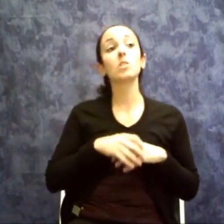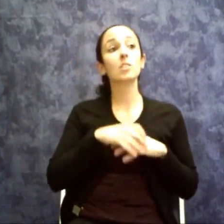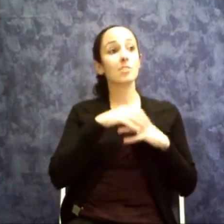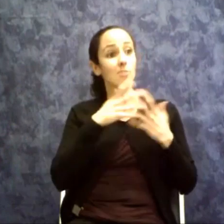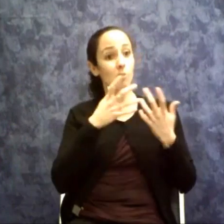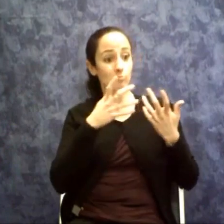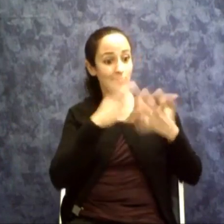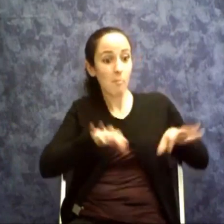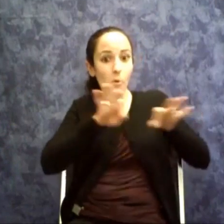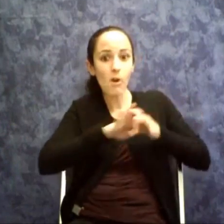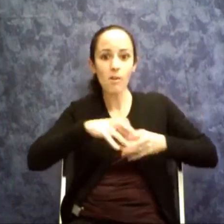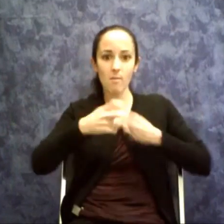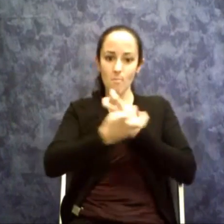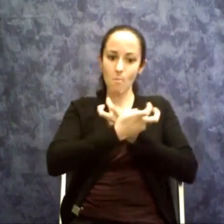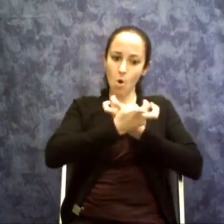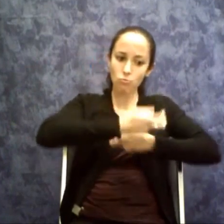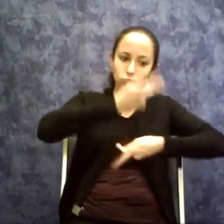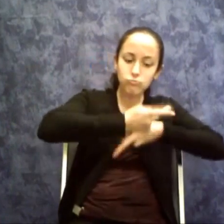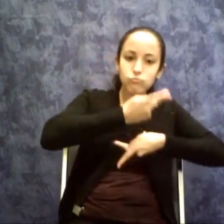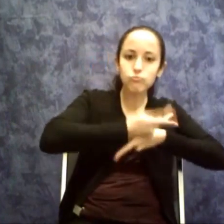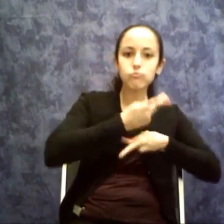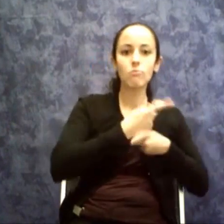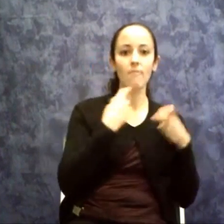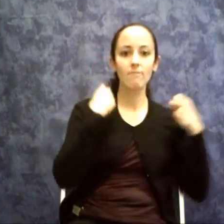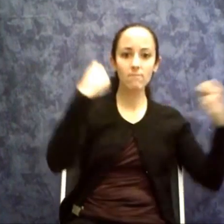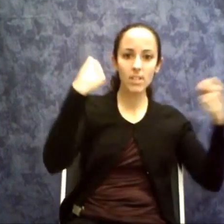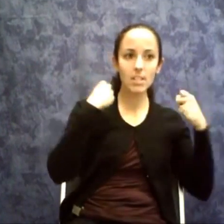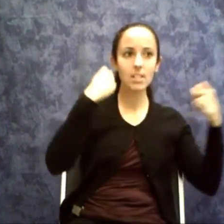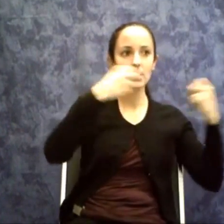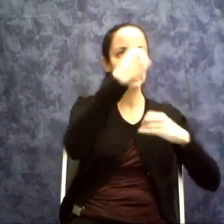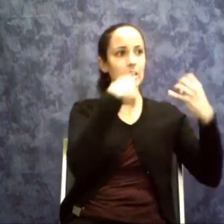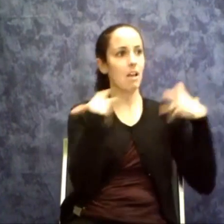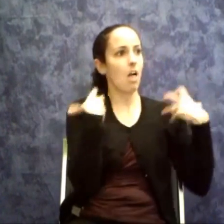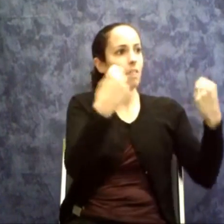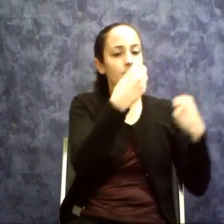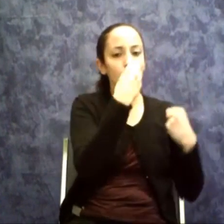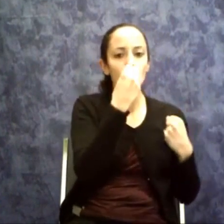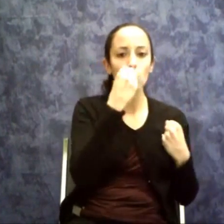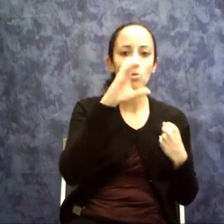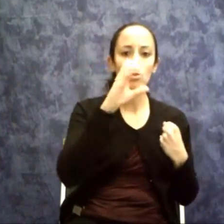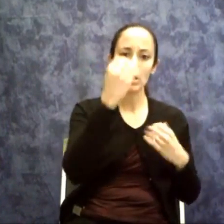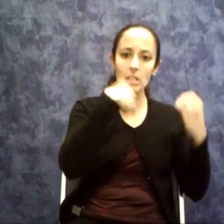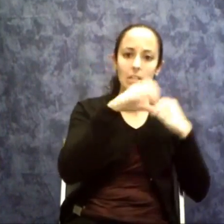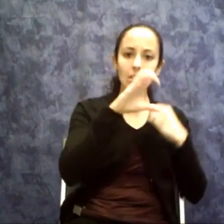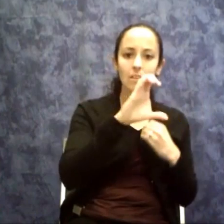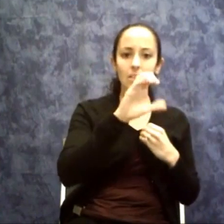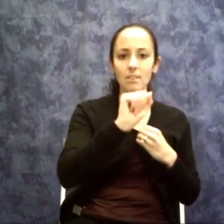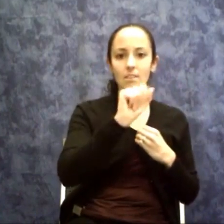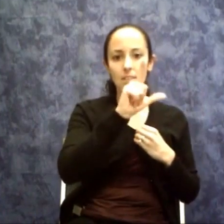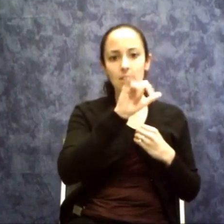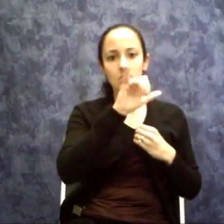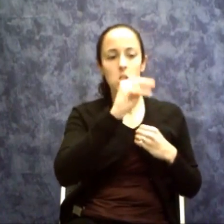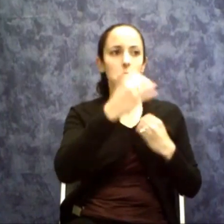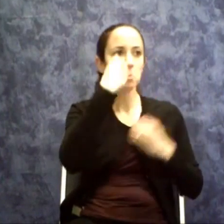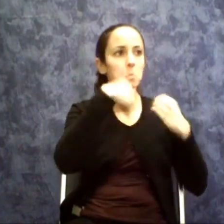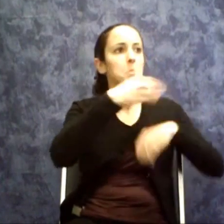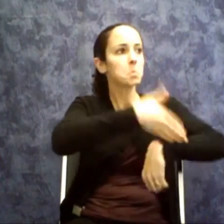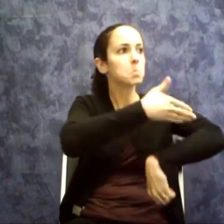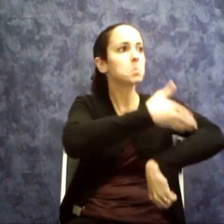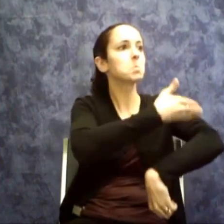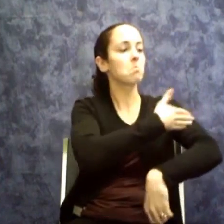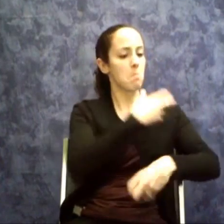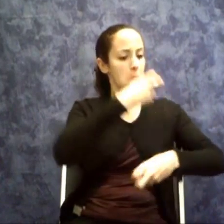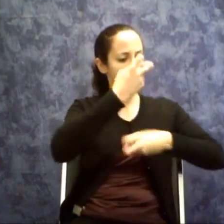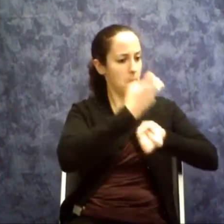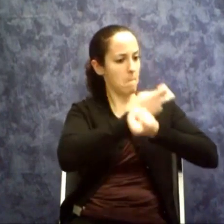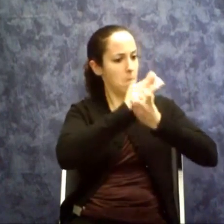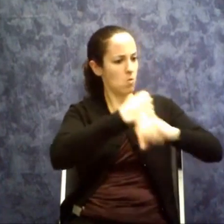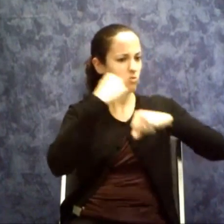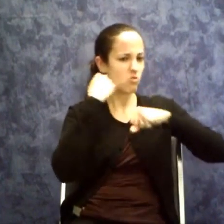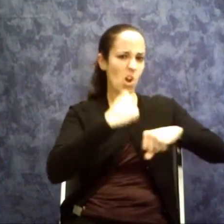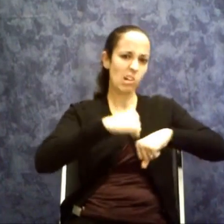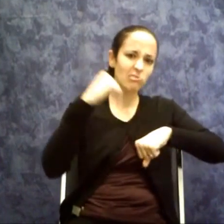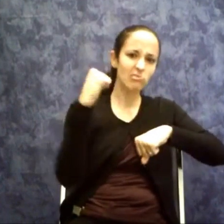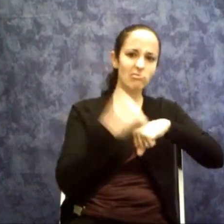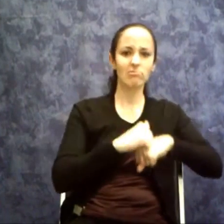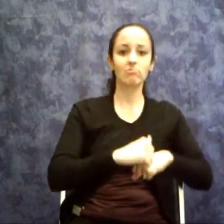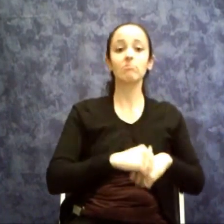It is so important to get enough exercise, eat healthy foods, and get enough calcium to help make sure your bones are strong.